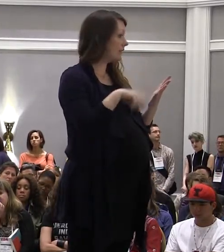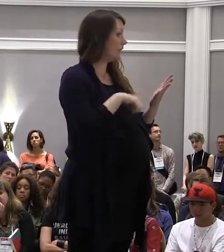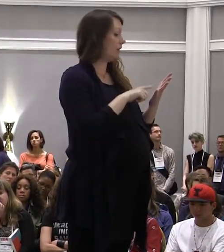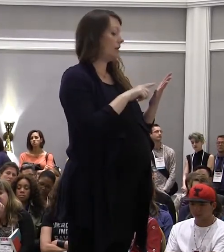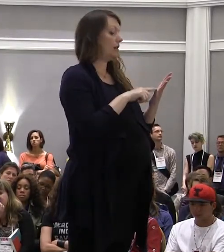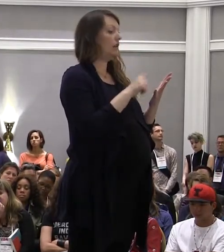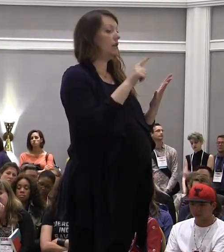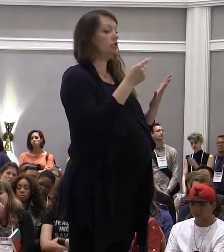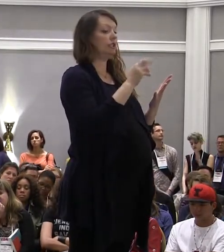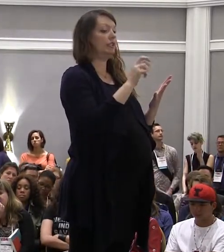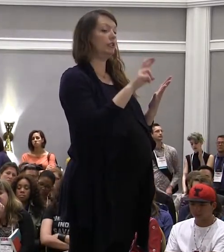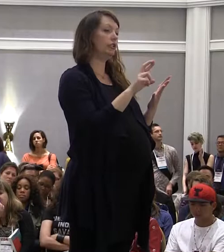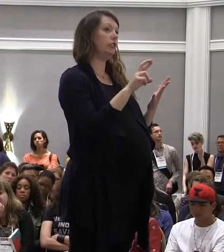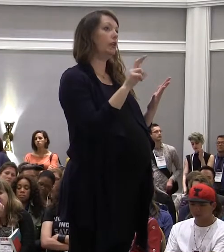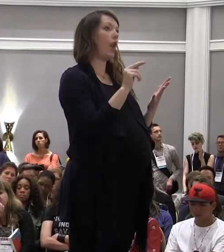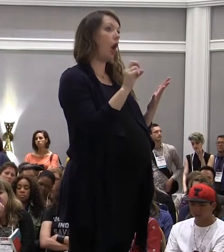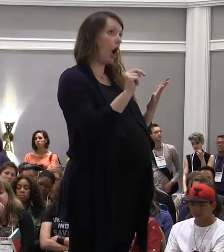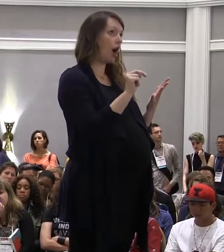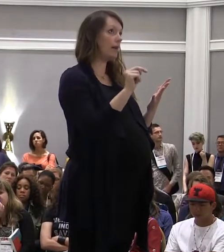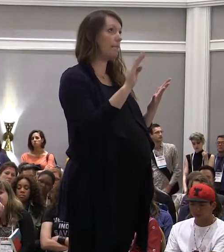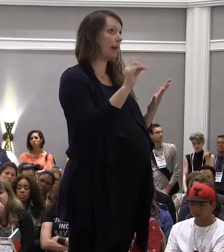When we get to have that space together